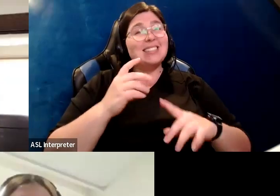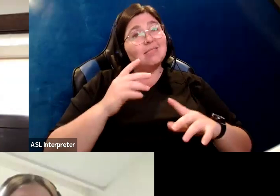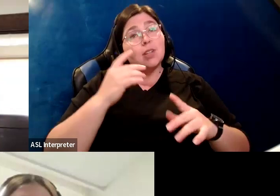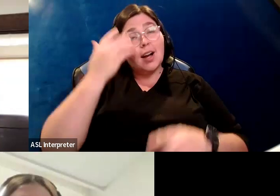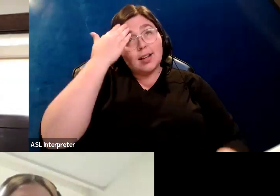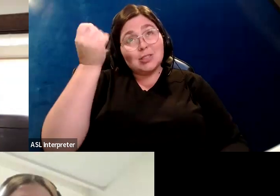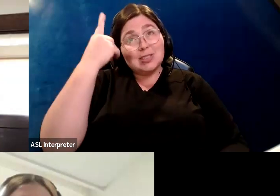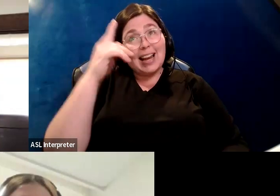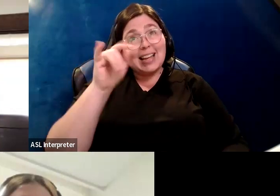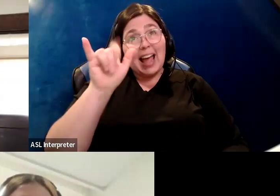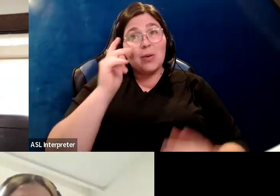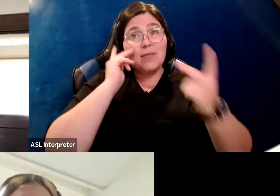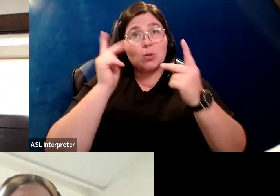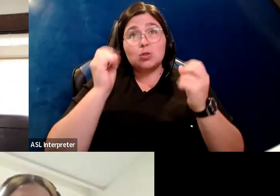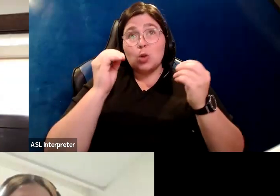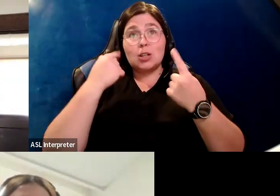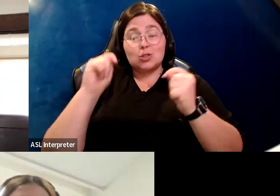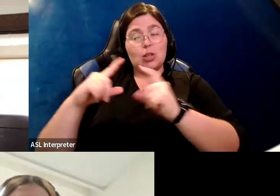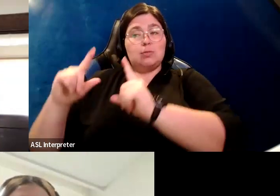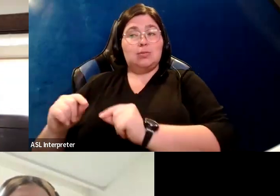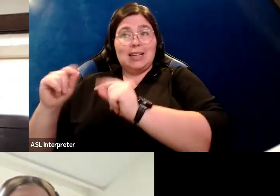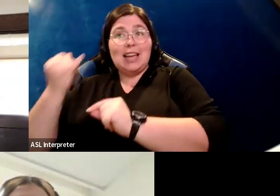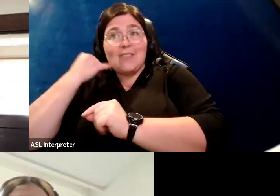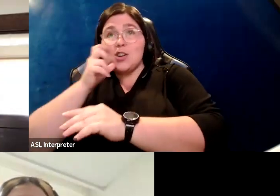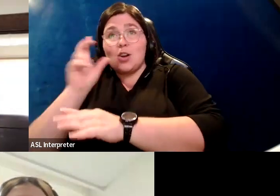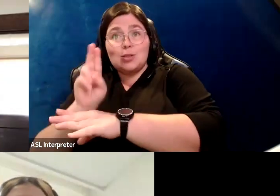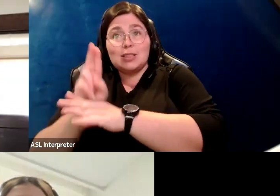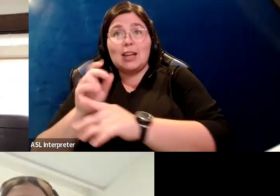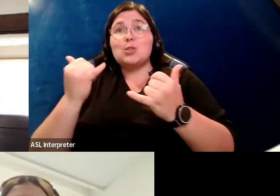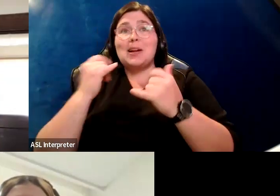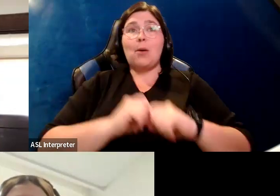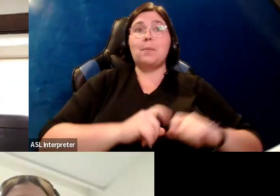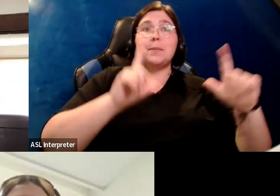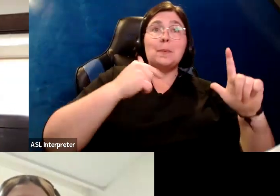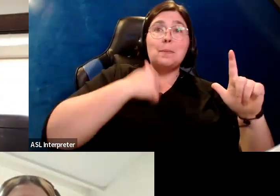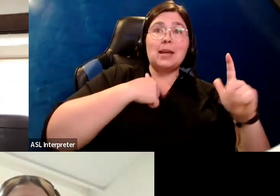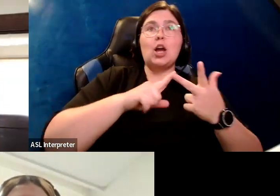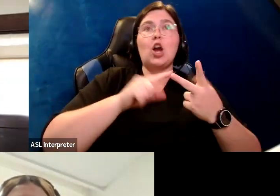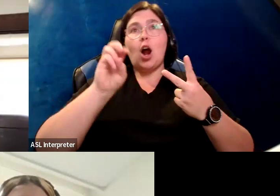So we'll see how that goes and leave myself and the interpreter and Arwa, of course.